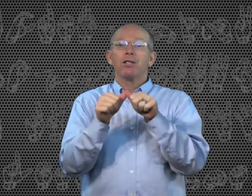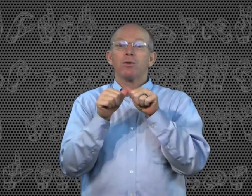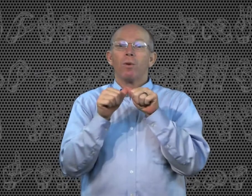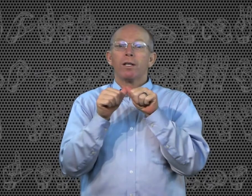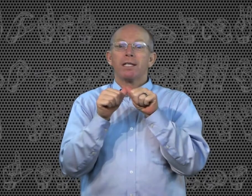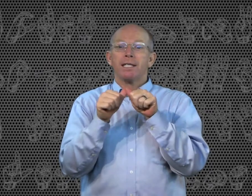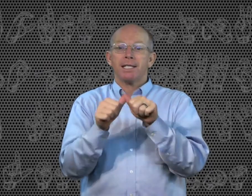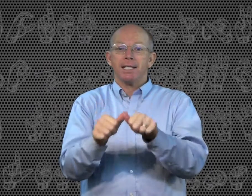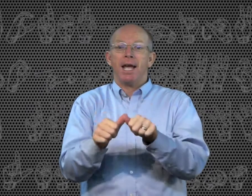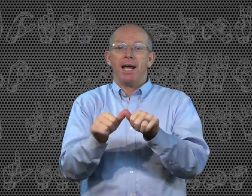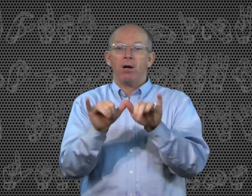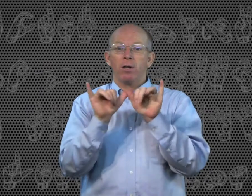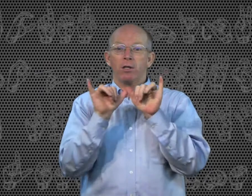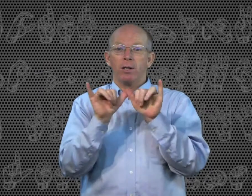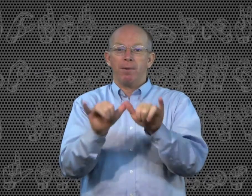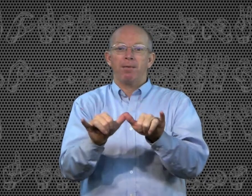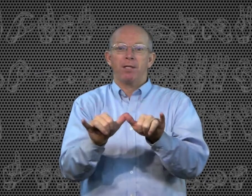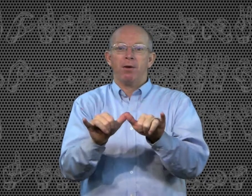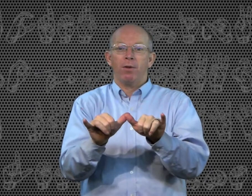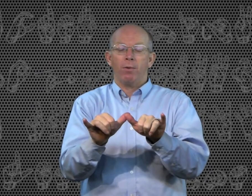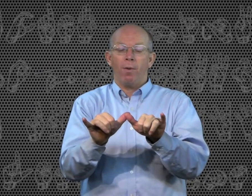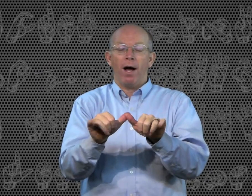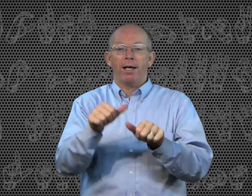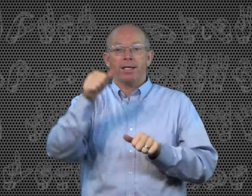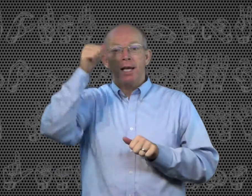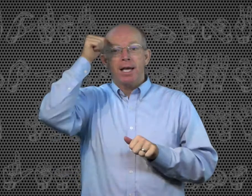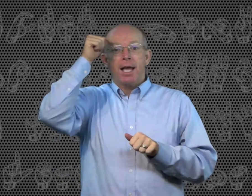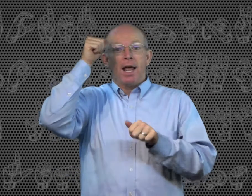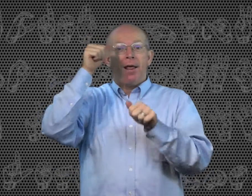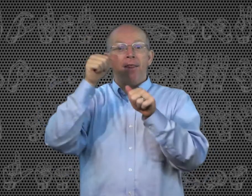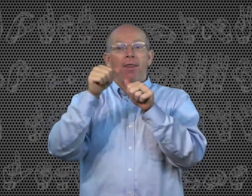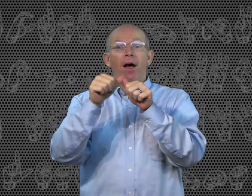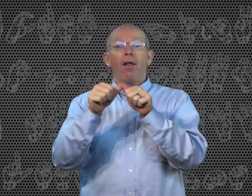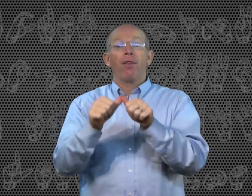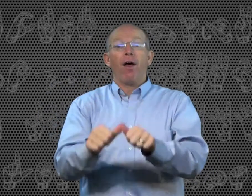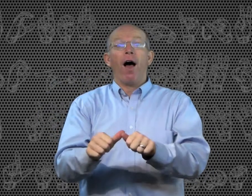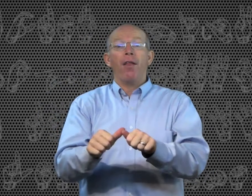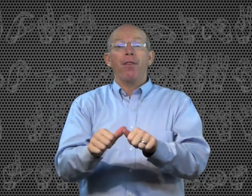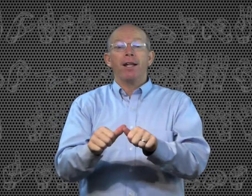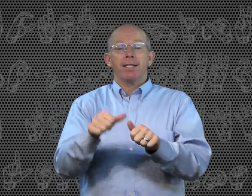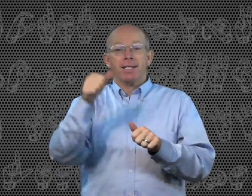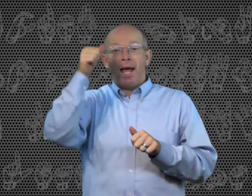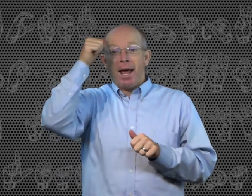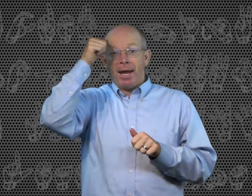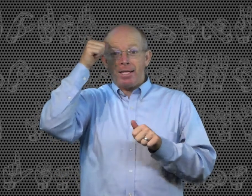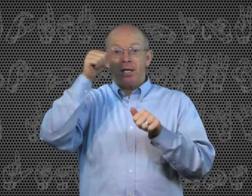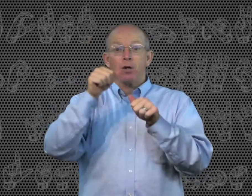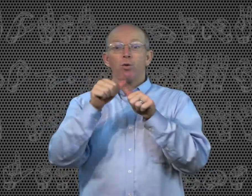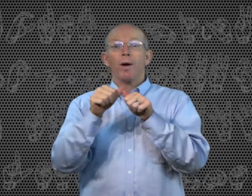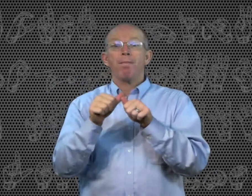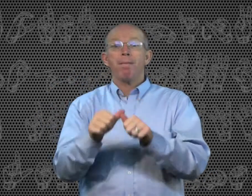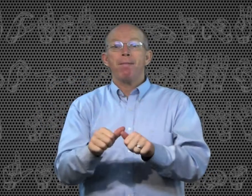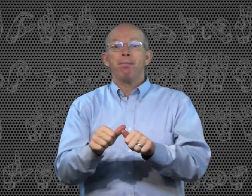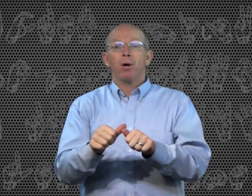This is the word STAY, or sometimes you will see it with the Ys. A thought that STAYS.